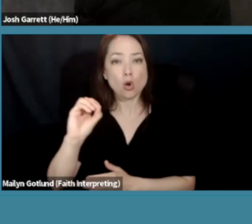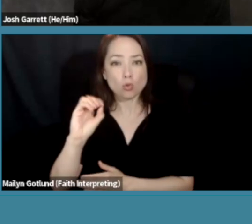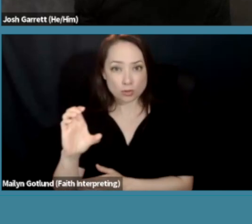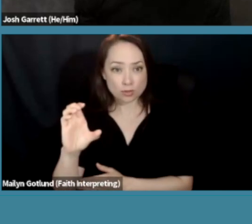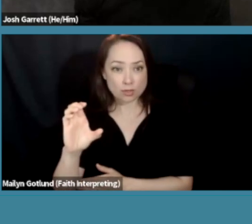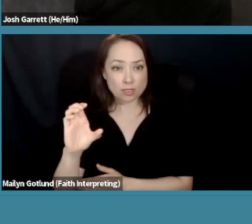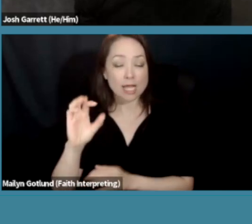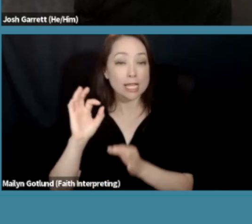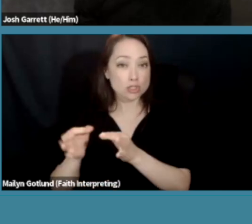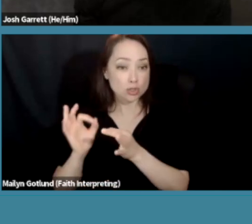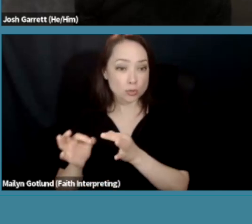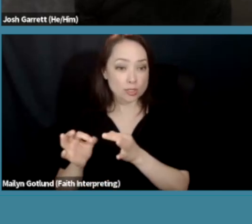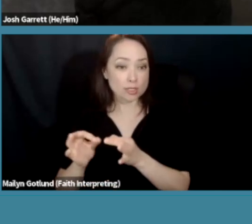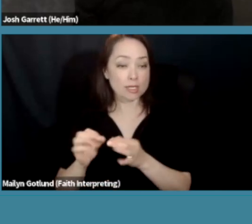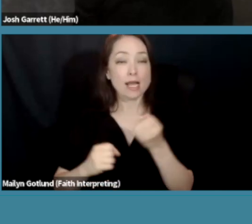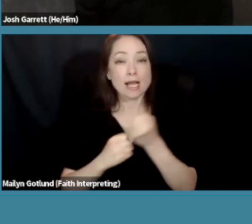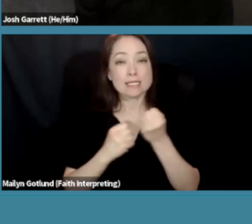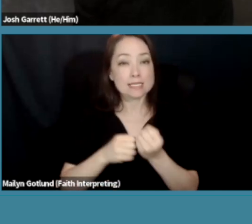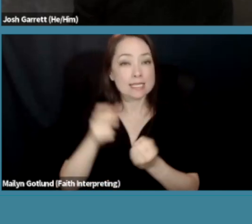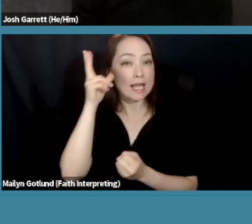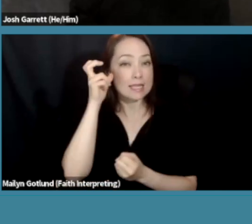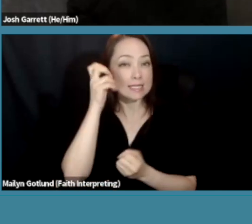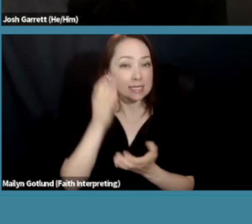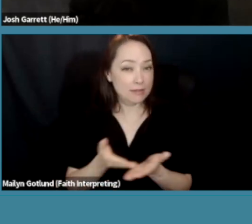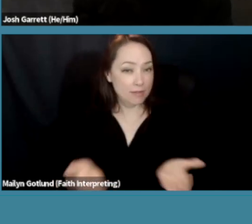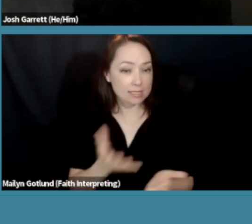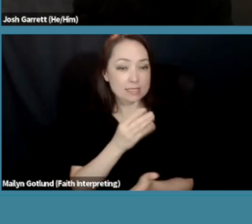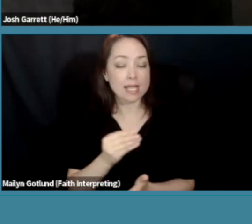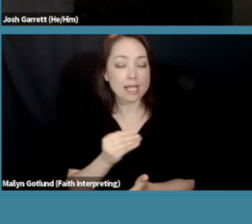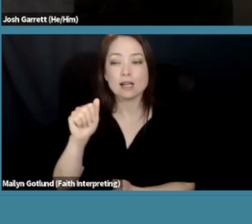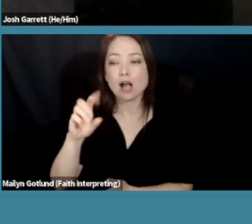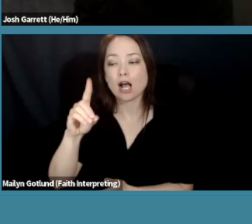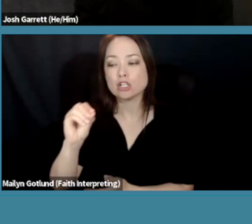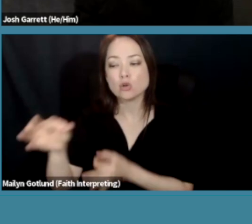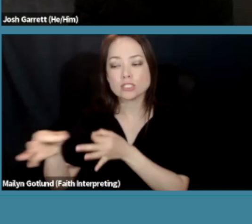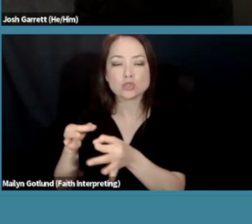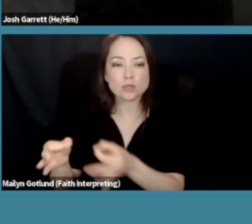interpreting, assistive listening devices, and audio description. Next slide.